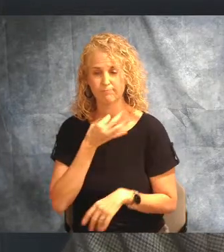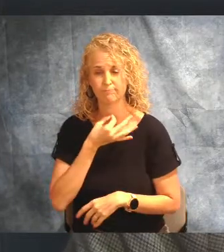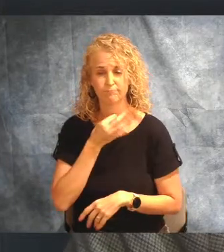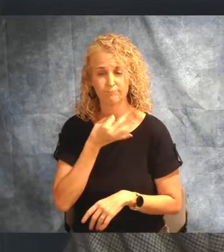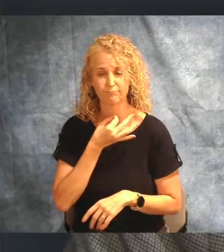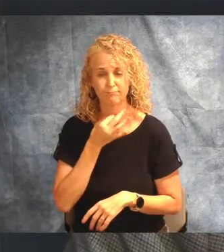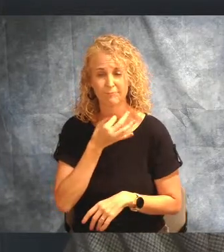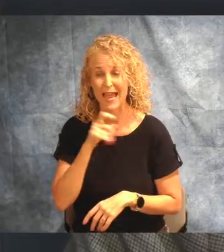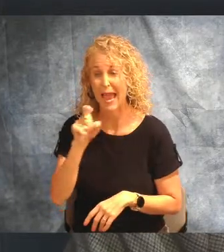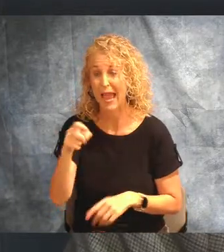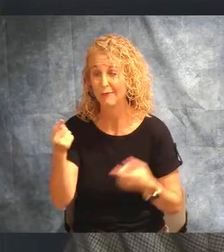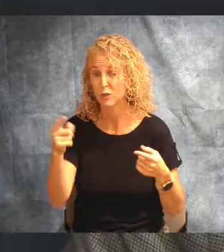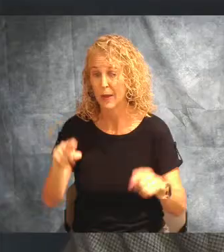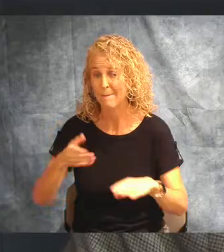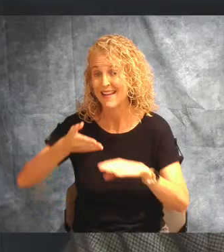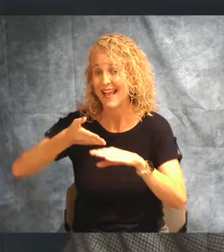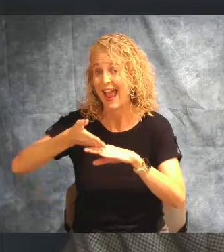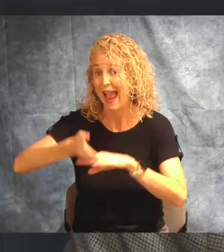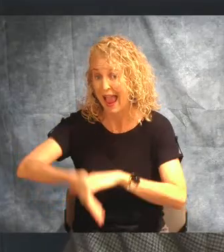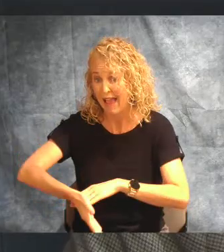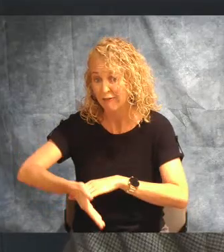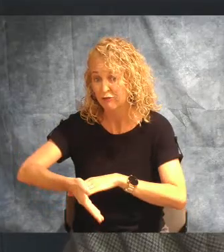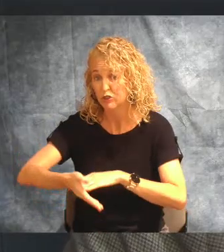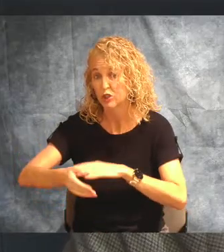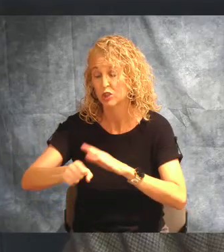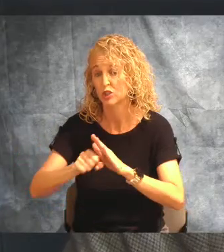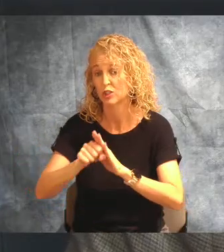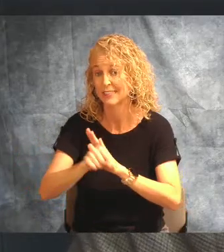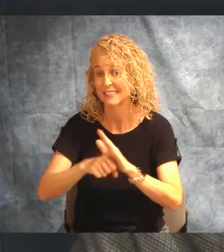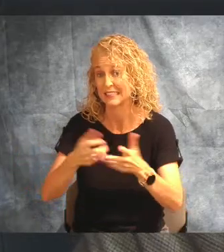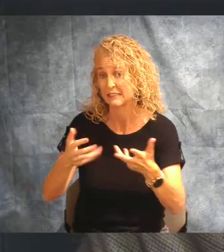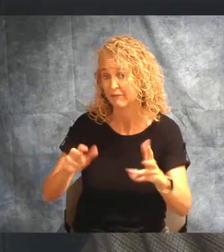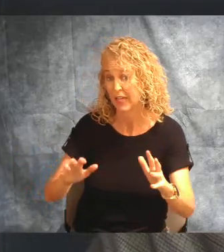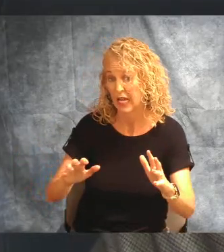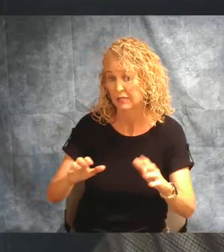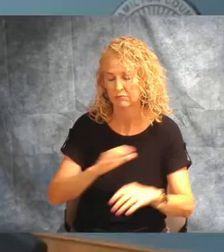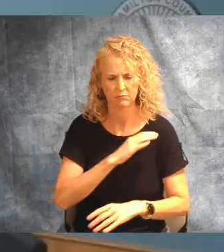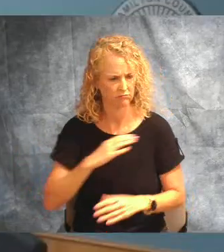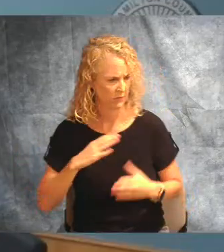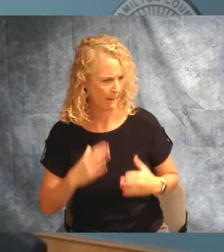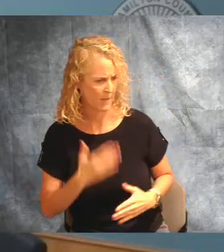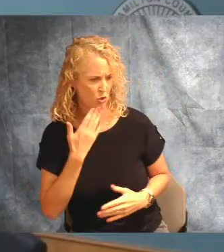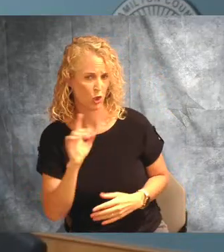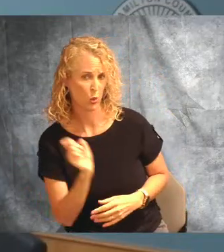is this going to happen after the season is over? Commissioner, I'll I'll follow up with Joe Paul on